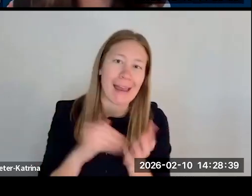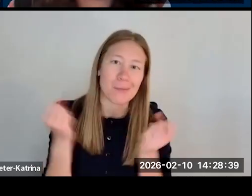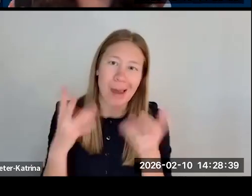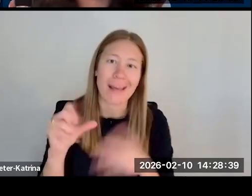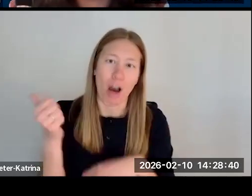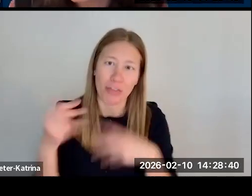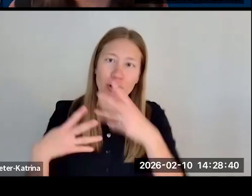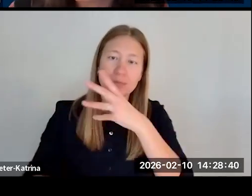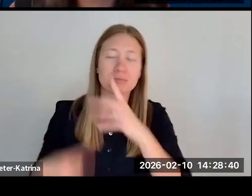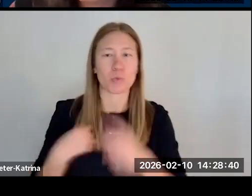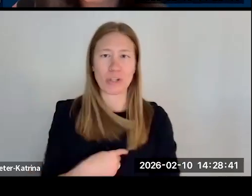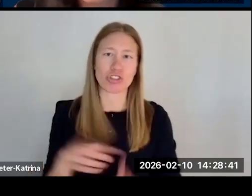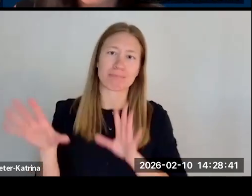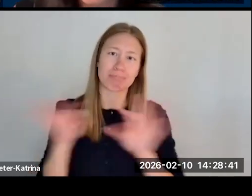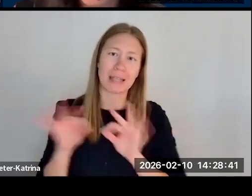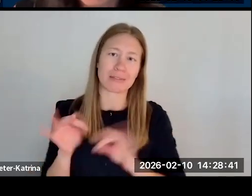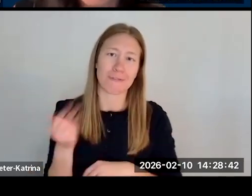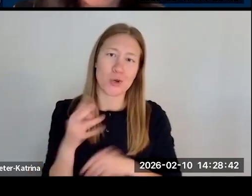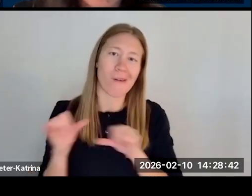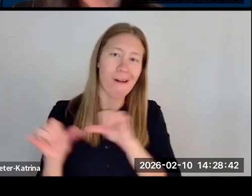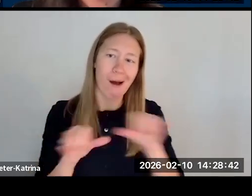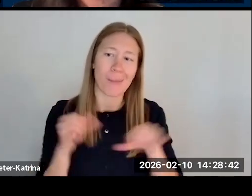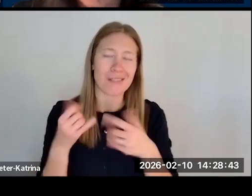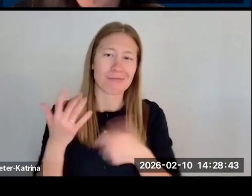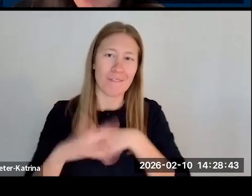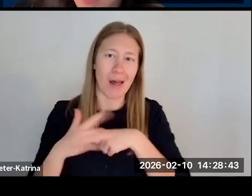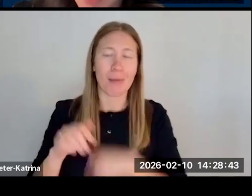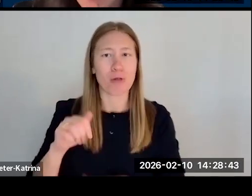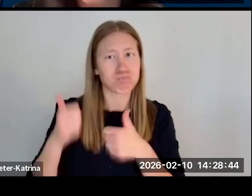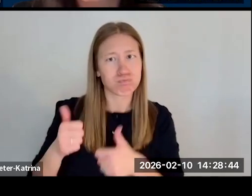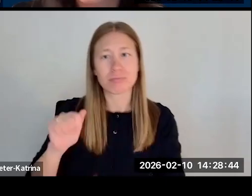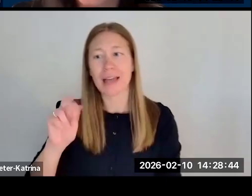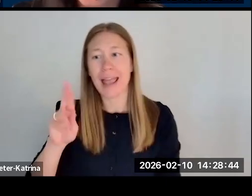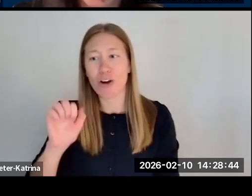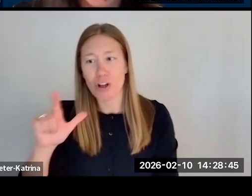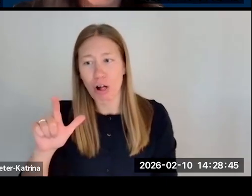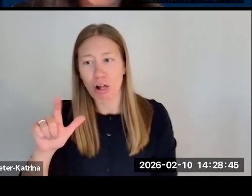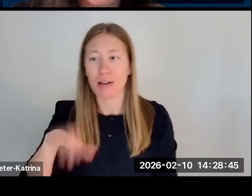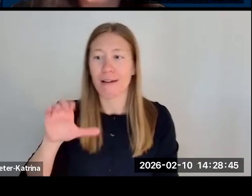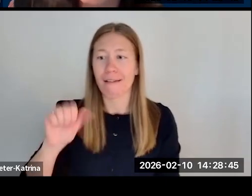We just picked some common ones like Ariel Calibri, Georgia.